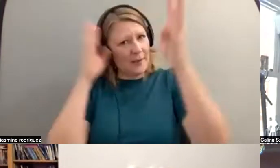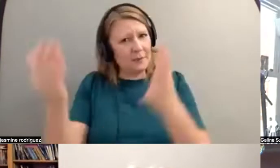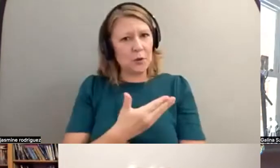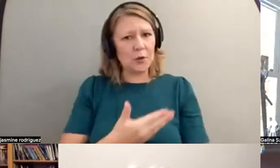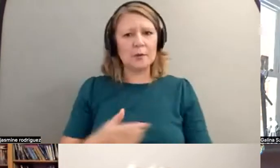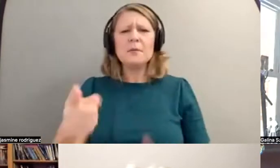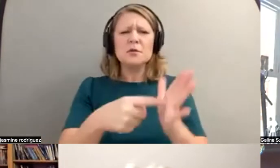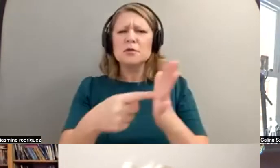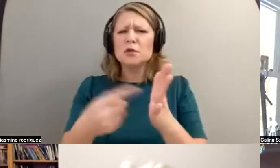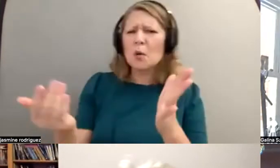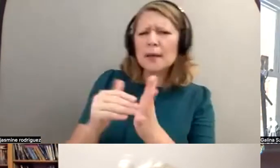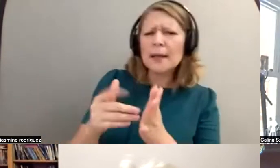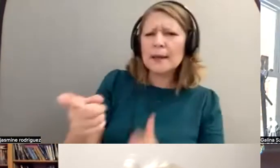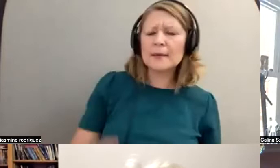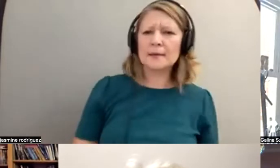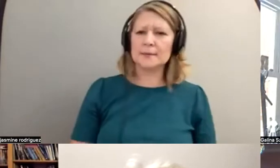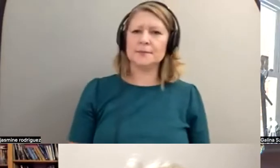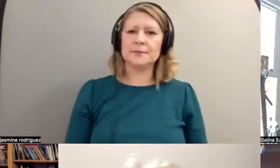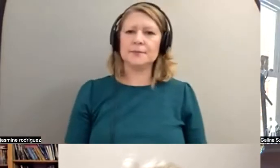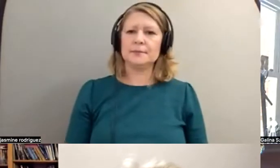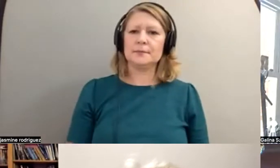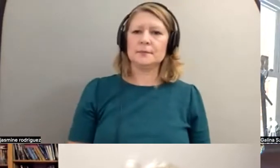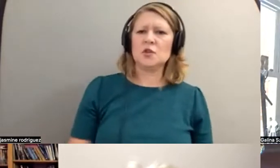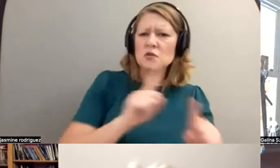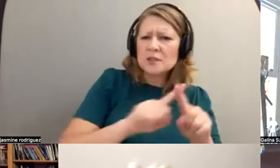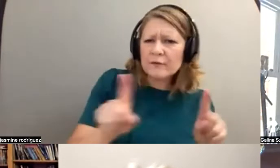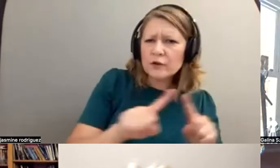they're different groupings of colors, and different shapes molded together?